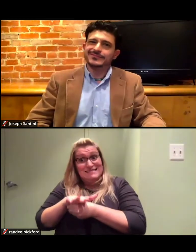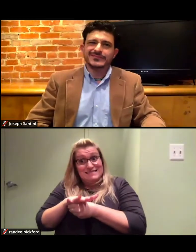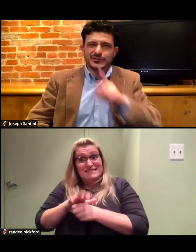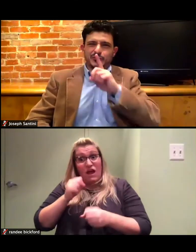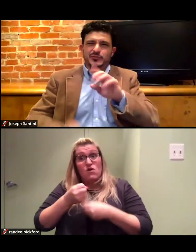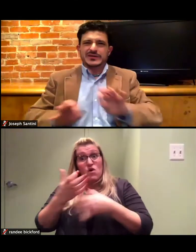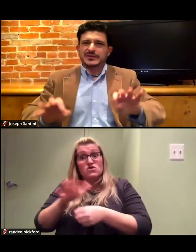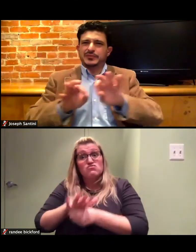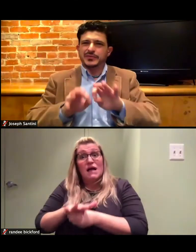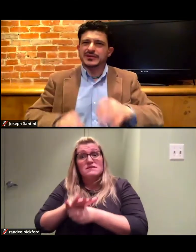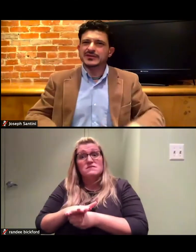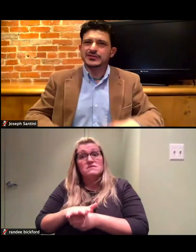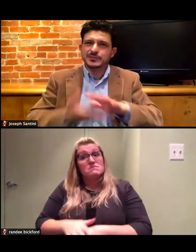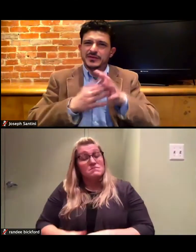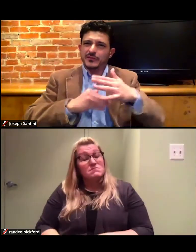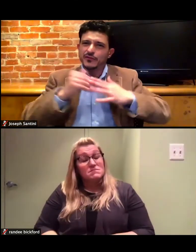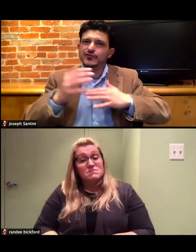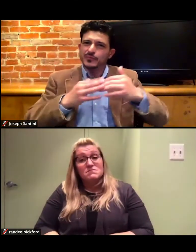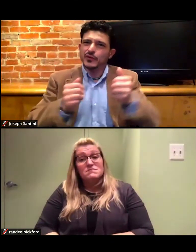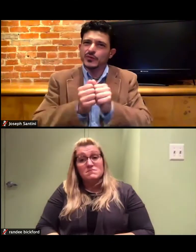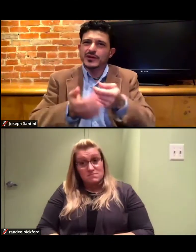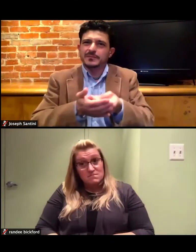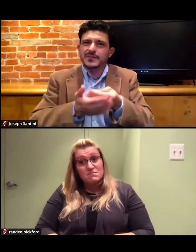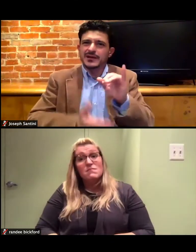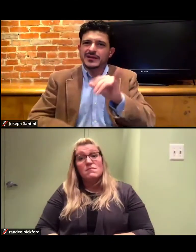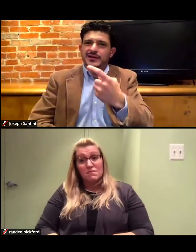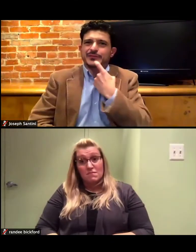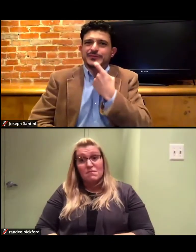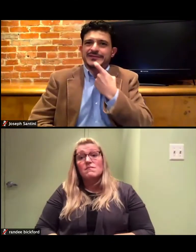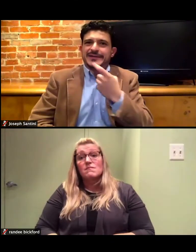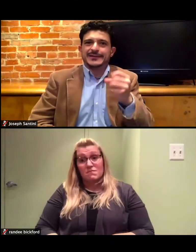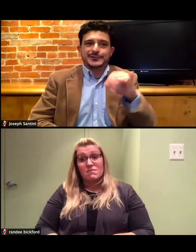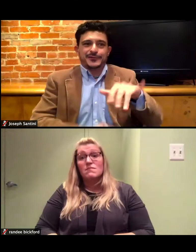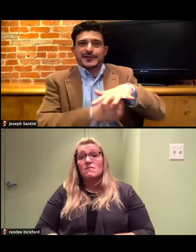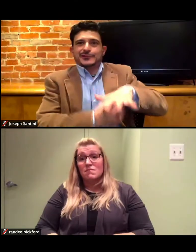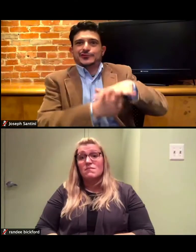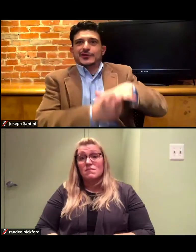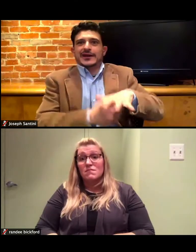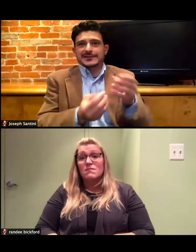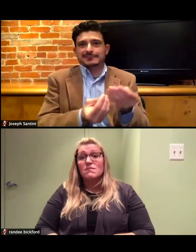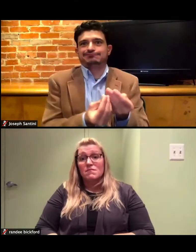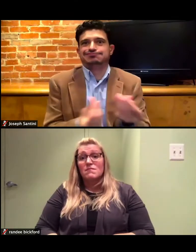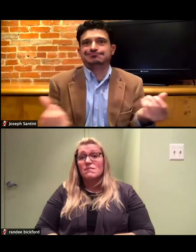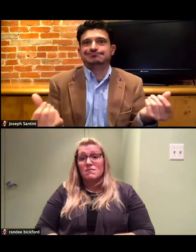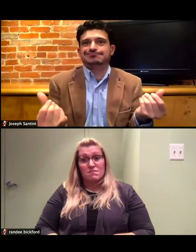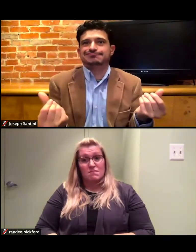because they're unsure what to do. Yes, it is stressful when we're not competent with handling money.